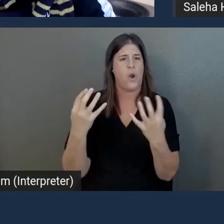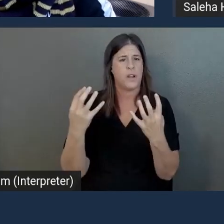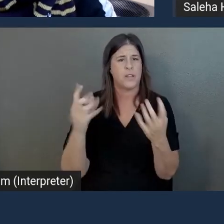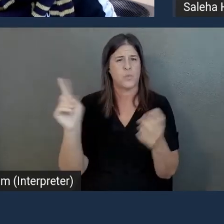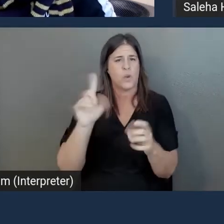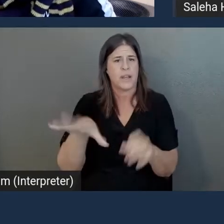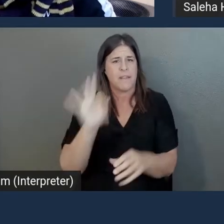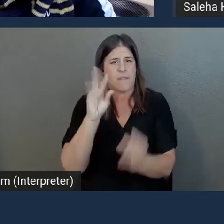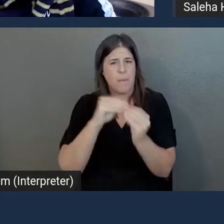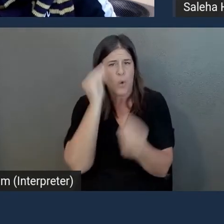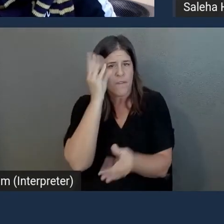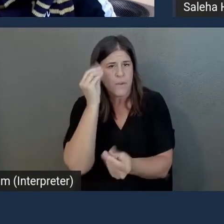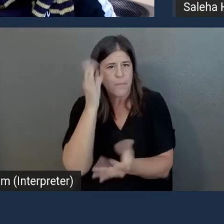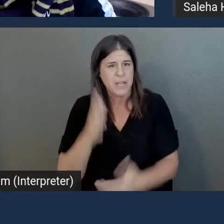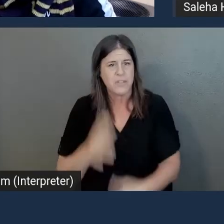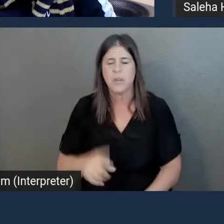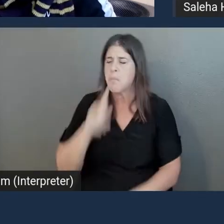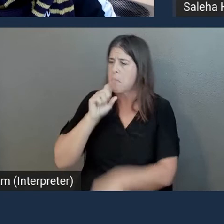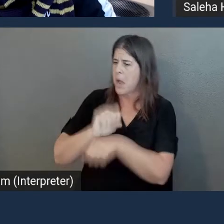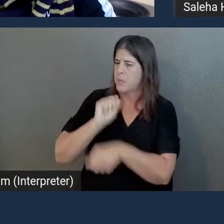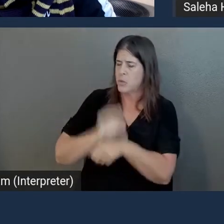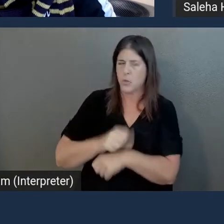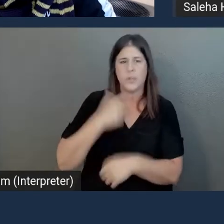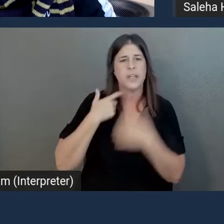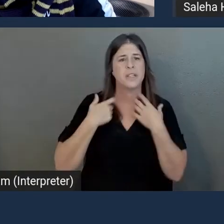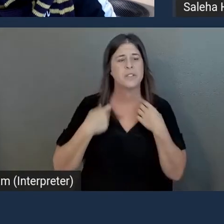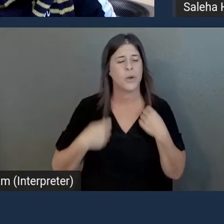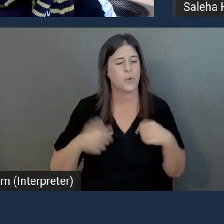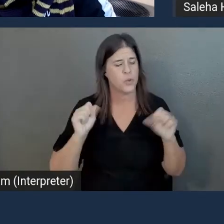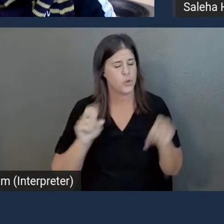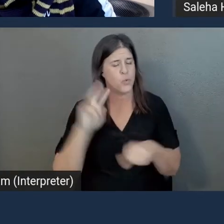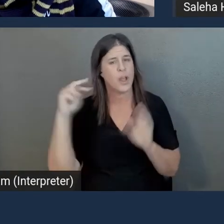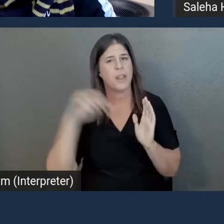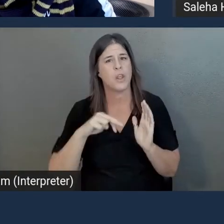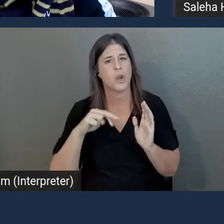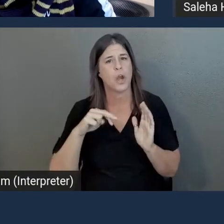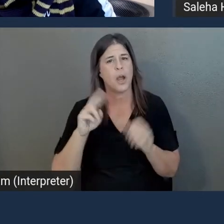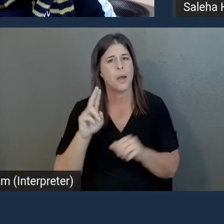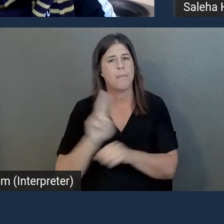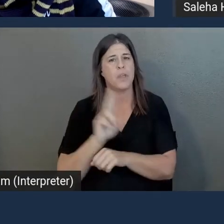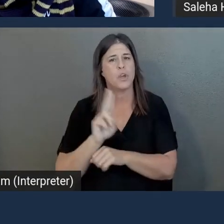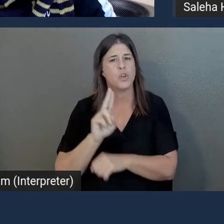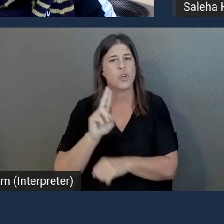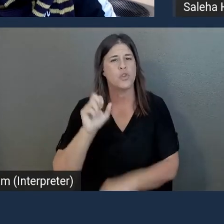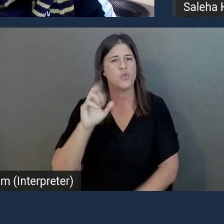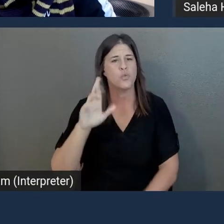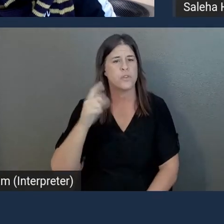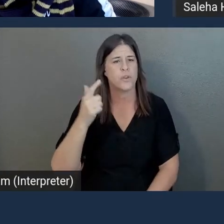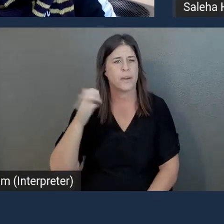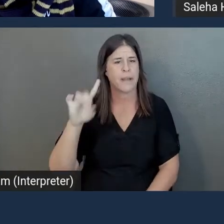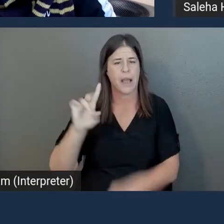Absolutely. So, you can look up the user guide and the console. And the two are linked together,